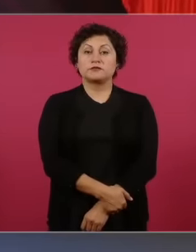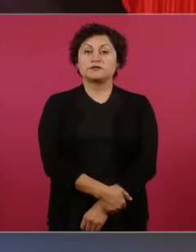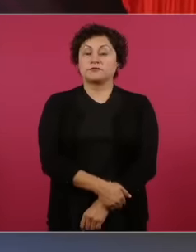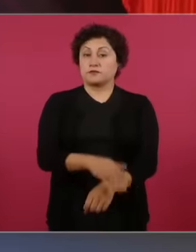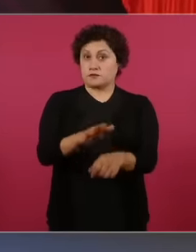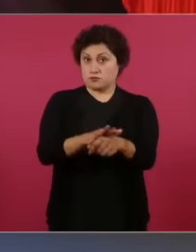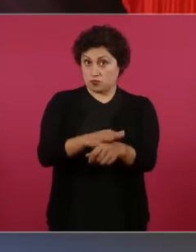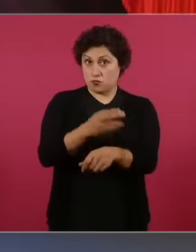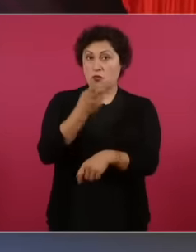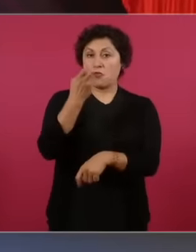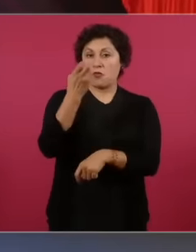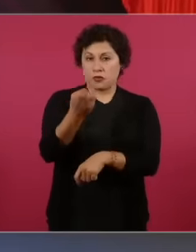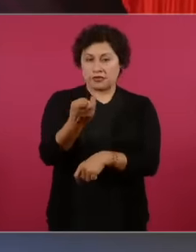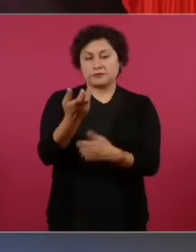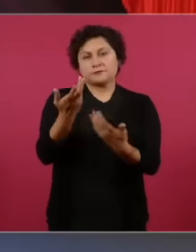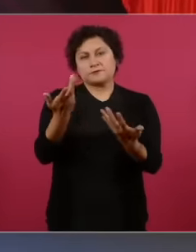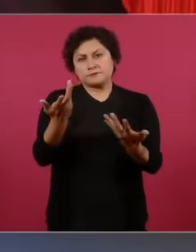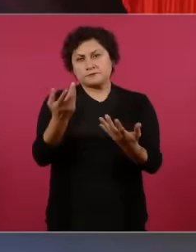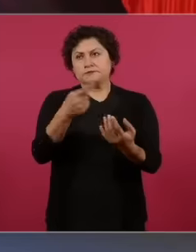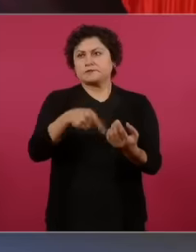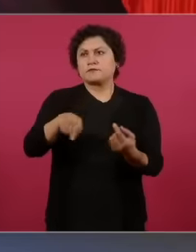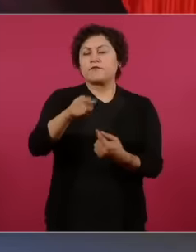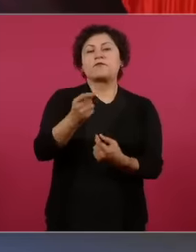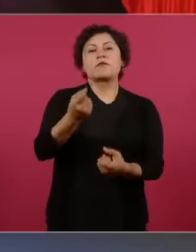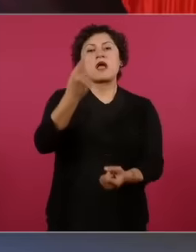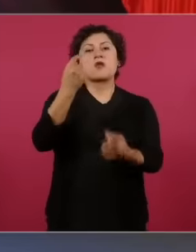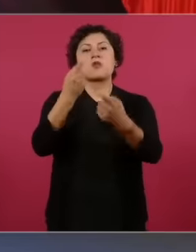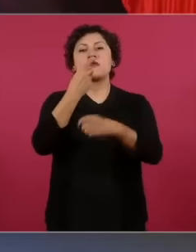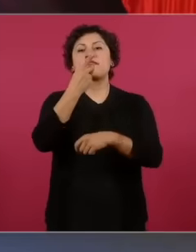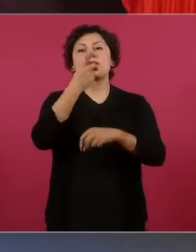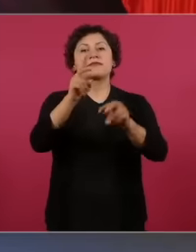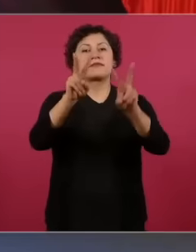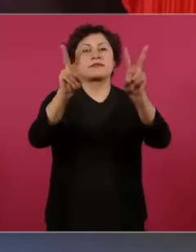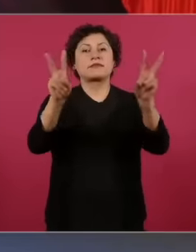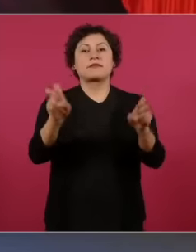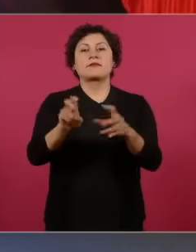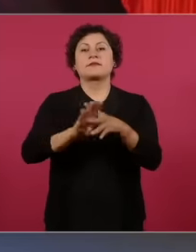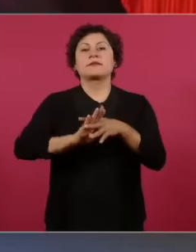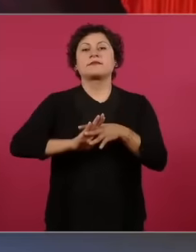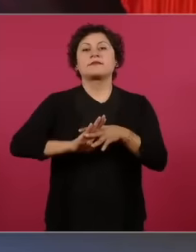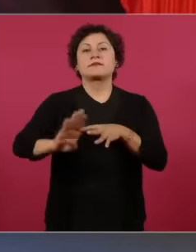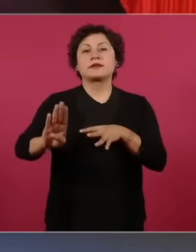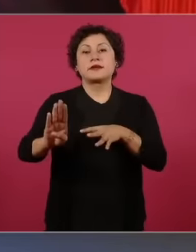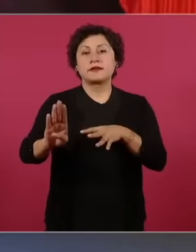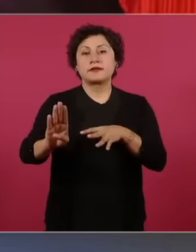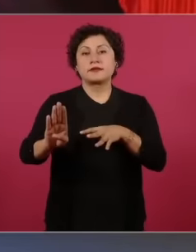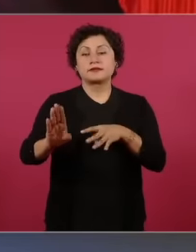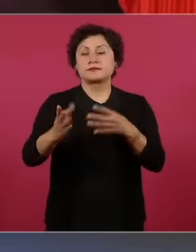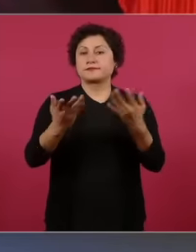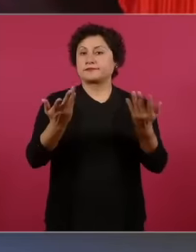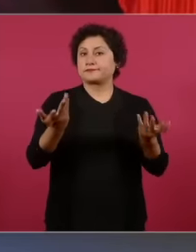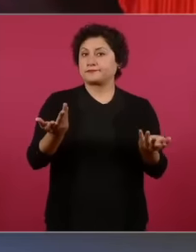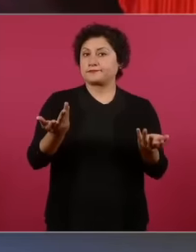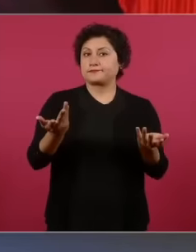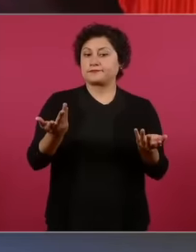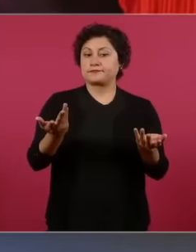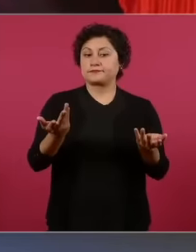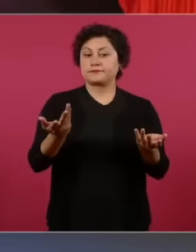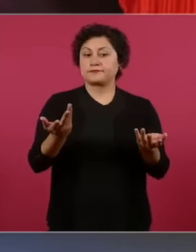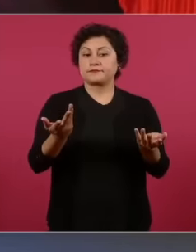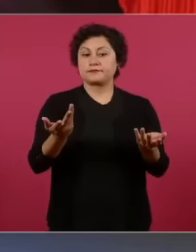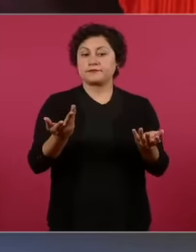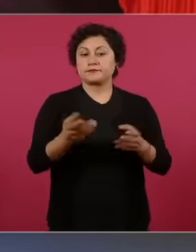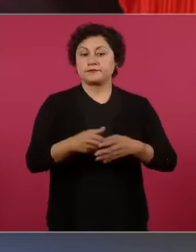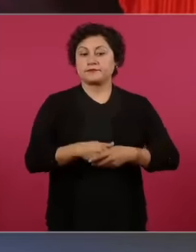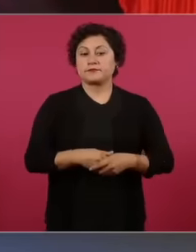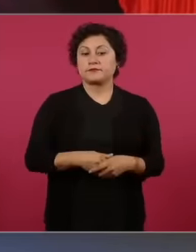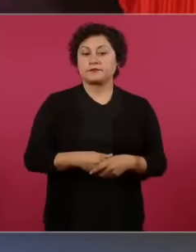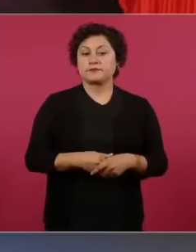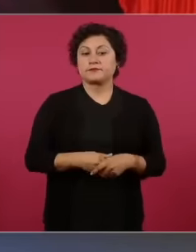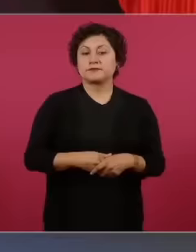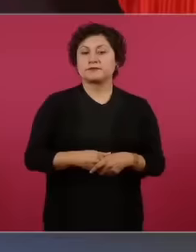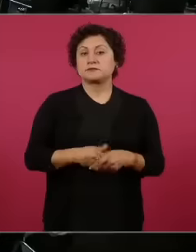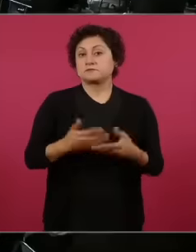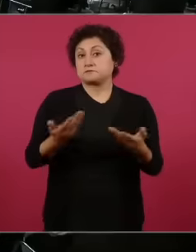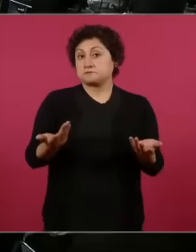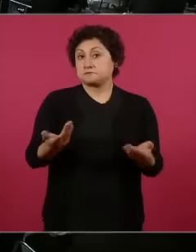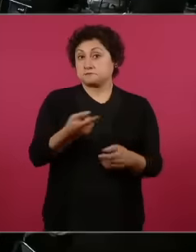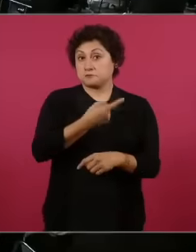migrants we almost had